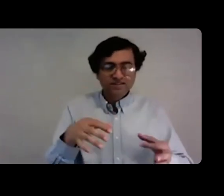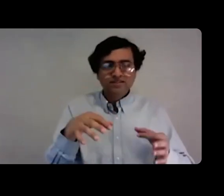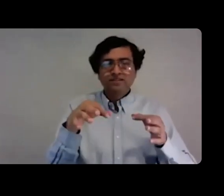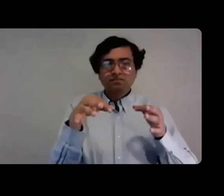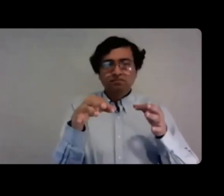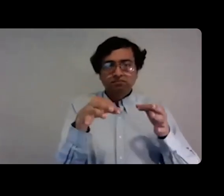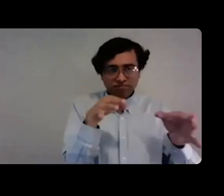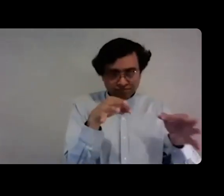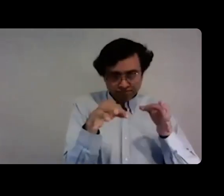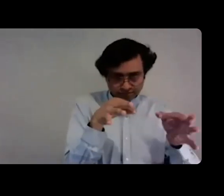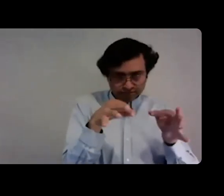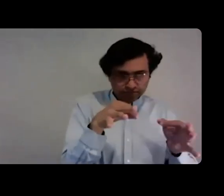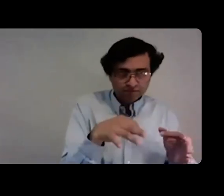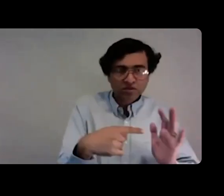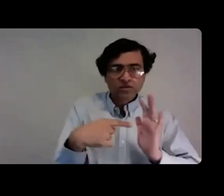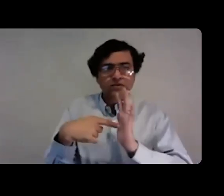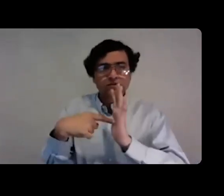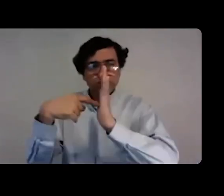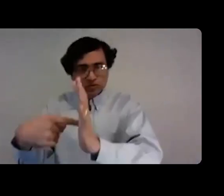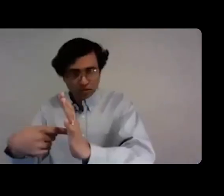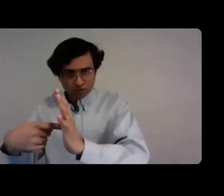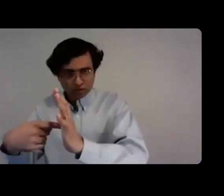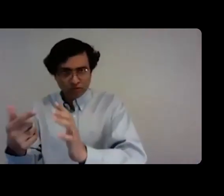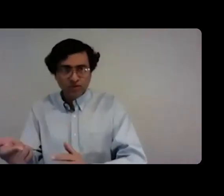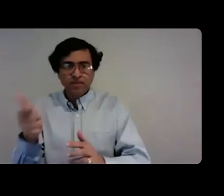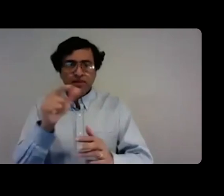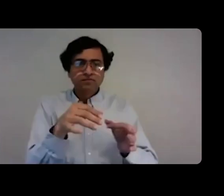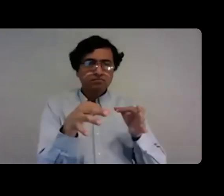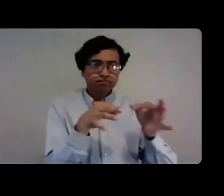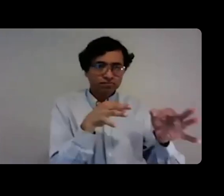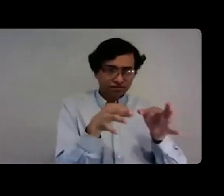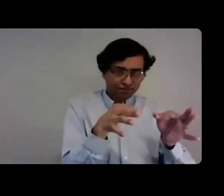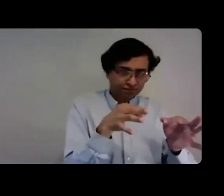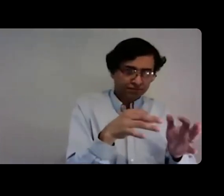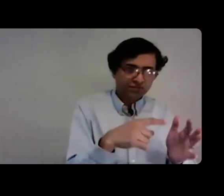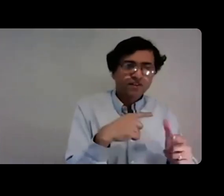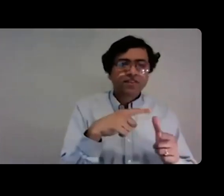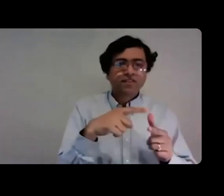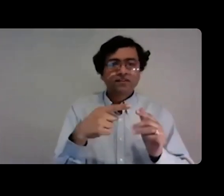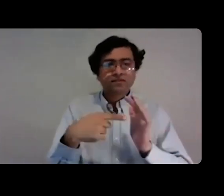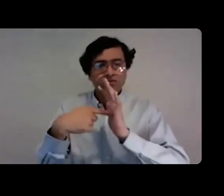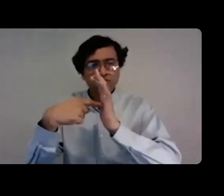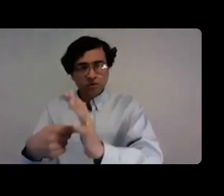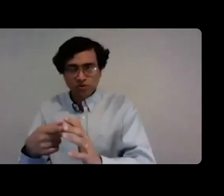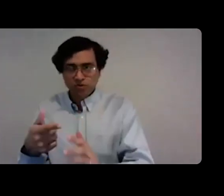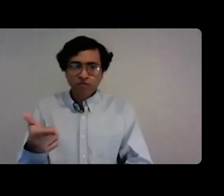circle, an all-deaf classroom, for example, where it is clear whose turn it is and everybody